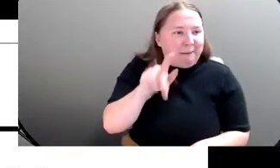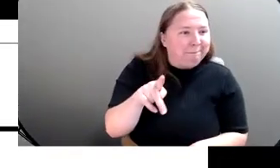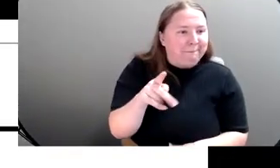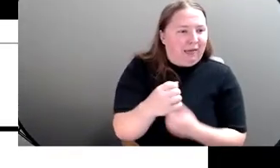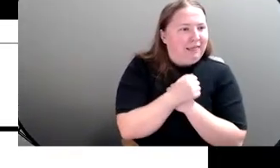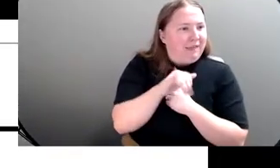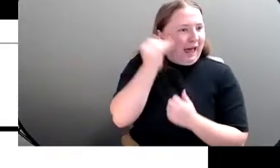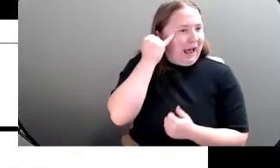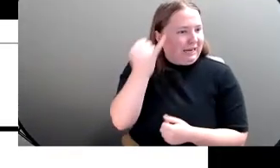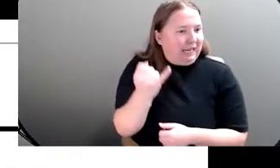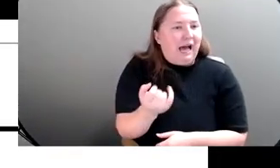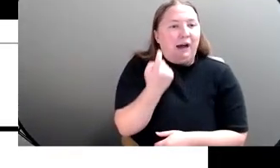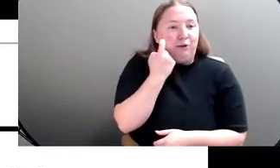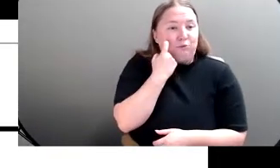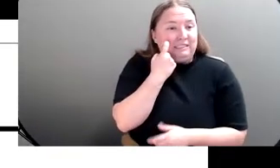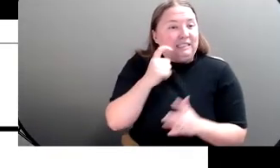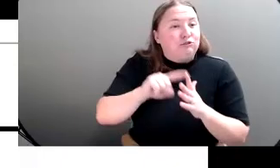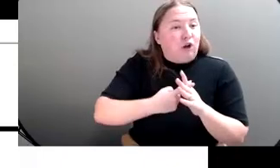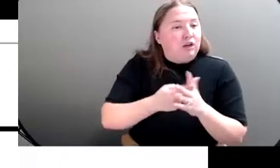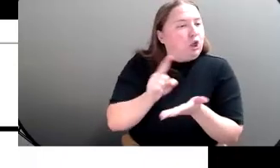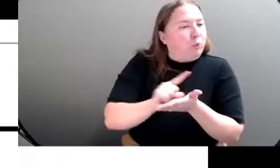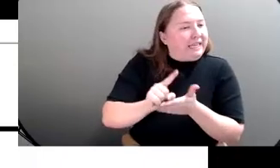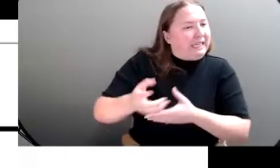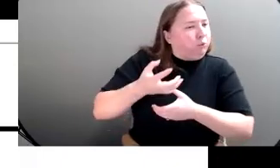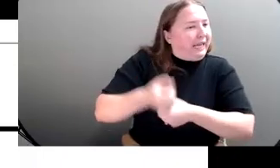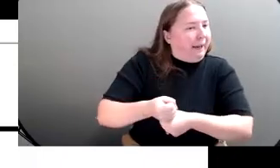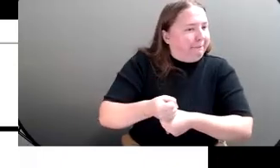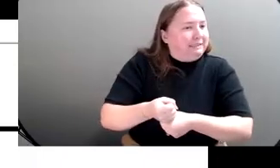I also recently started doing a weekly recaps after the due dates